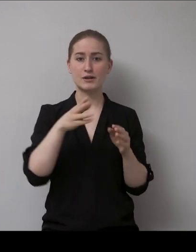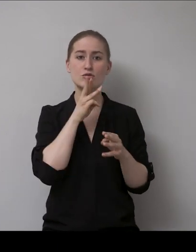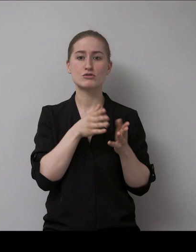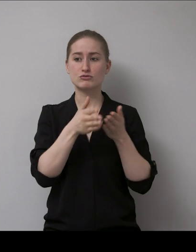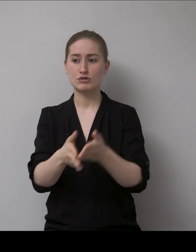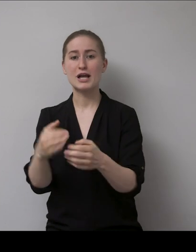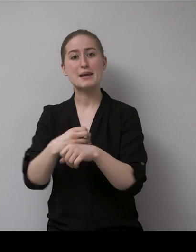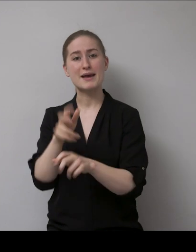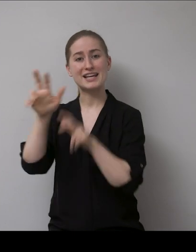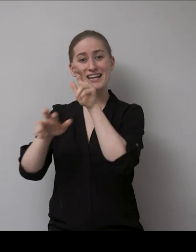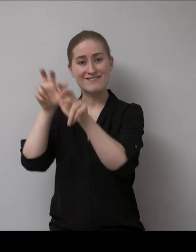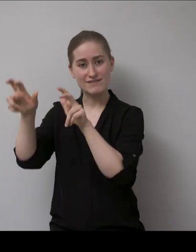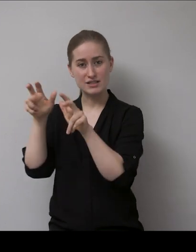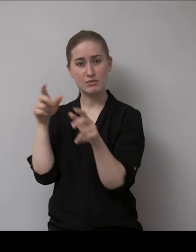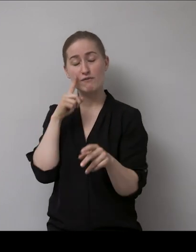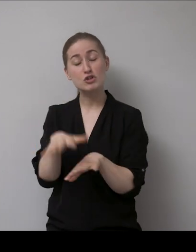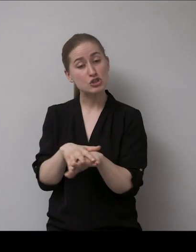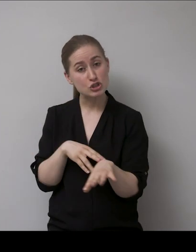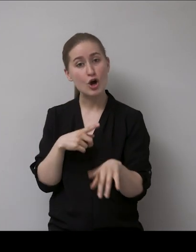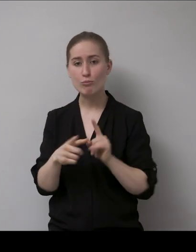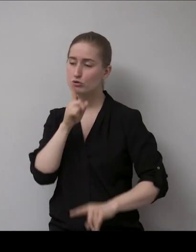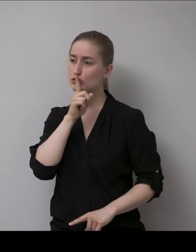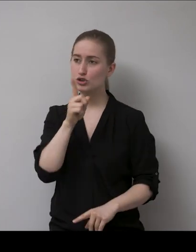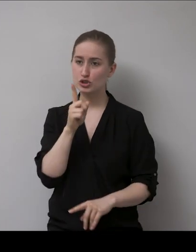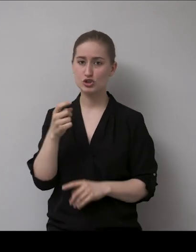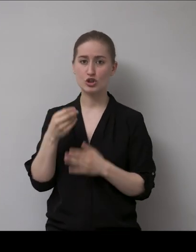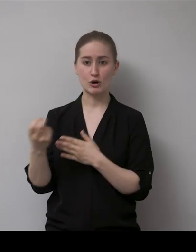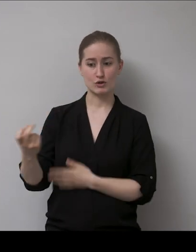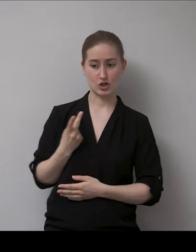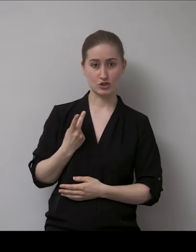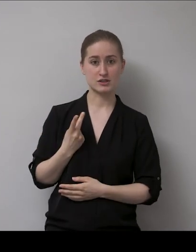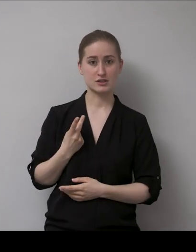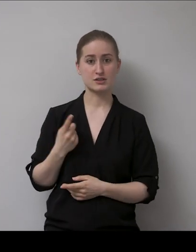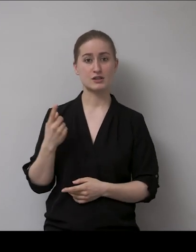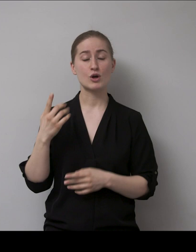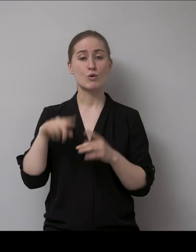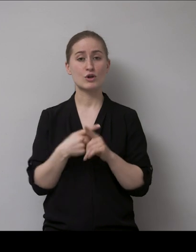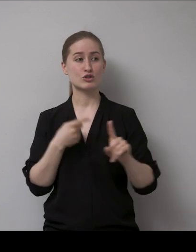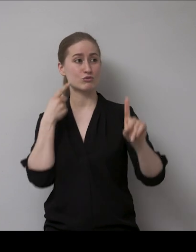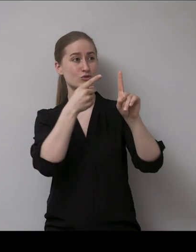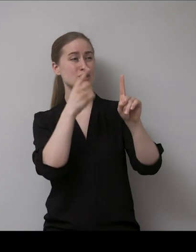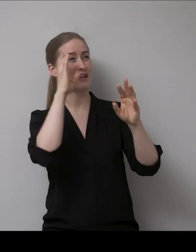"to slow but sure returns." In resetting your aspiration, I encourage you to think of the long-term,